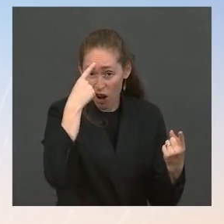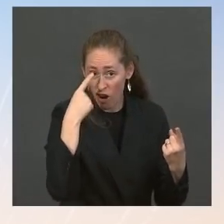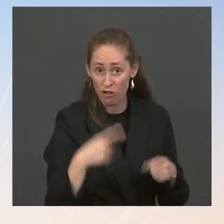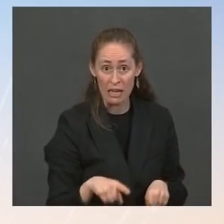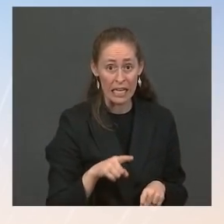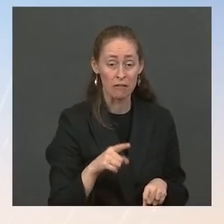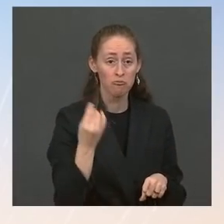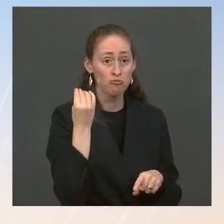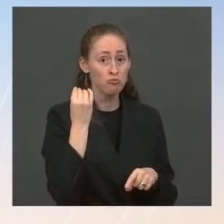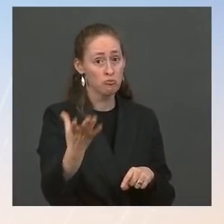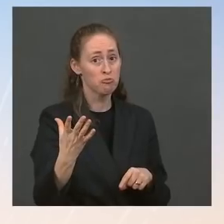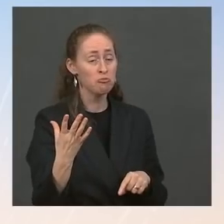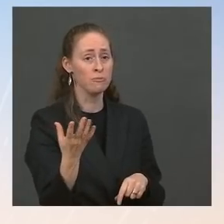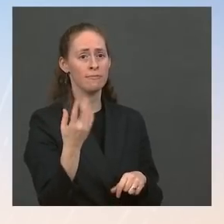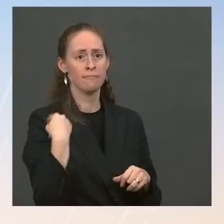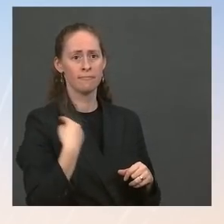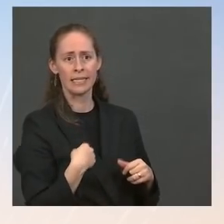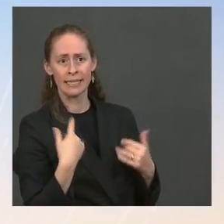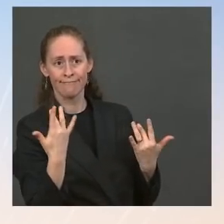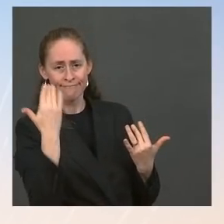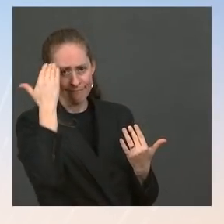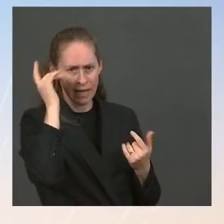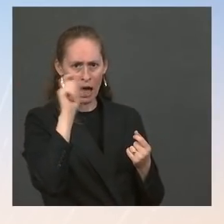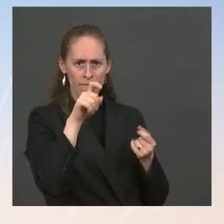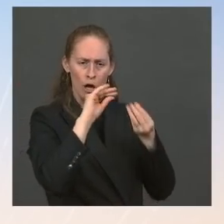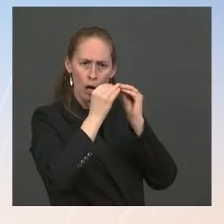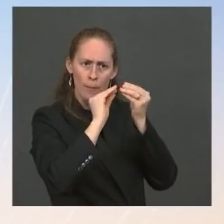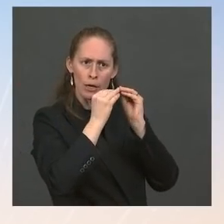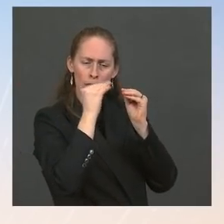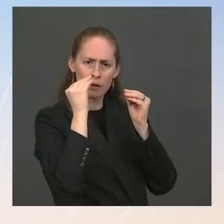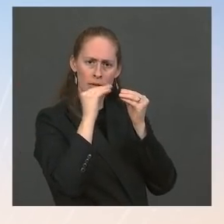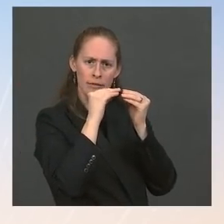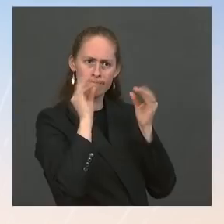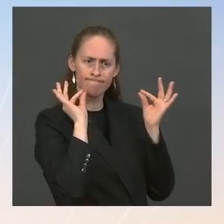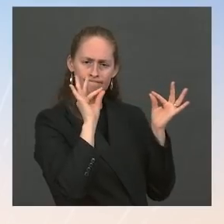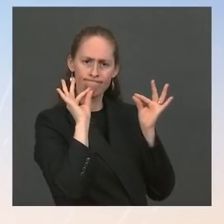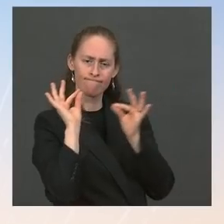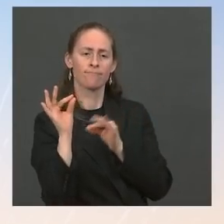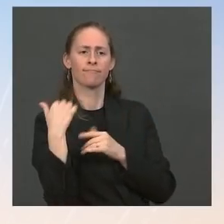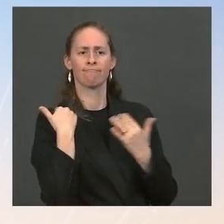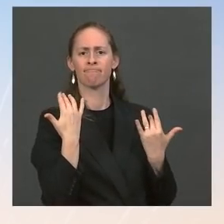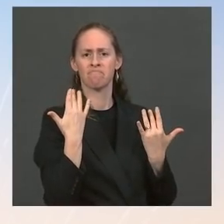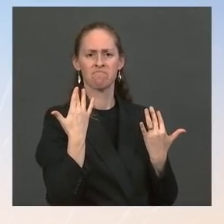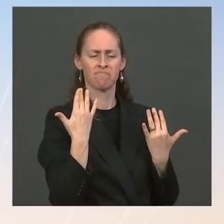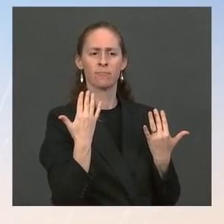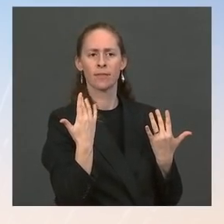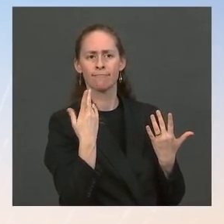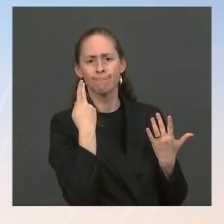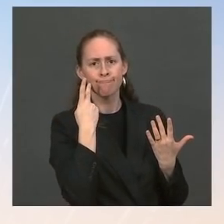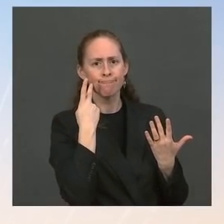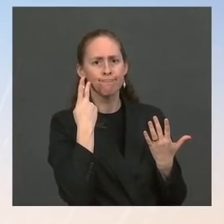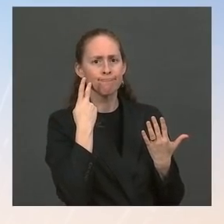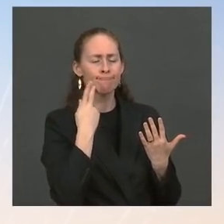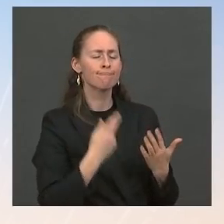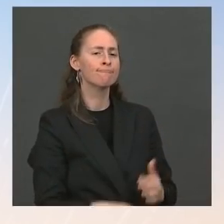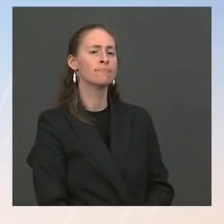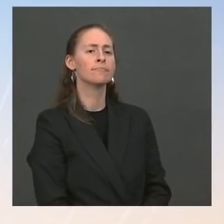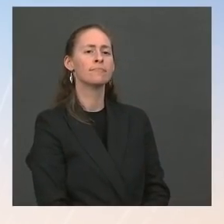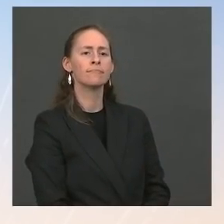you know, validation, I would say, of the White House projections on the payfors in the legislation.